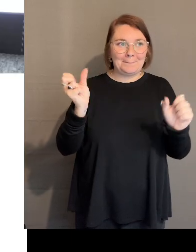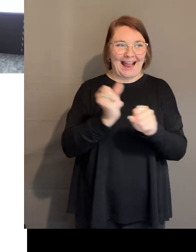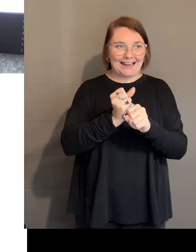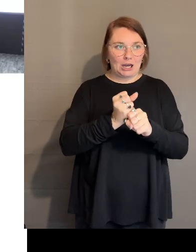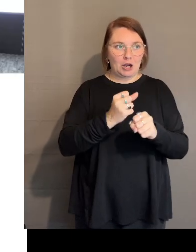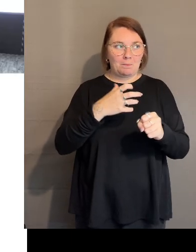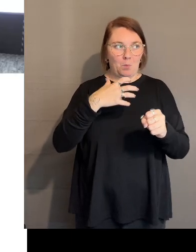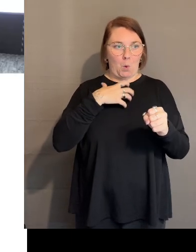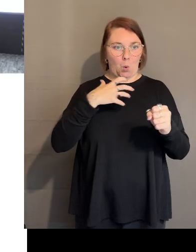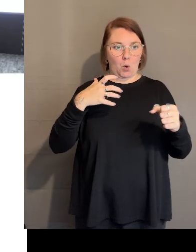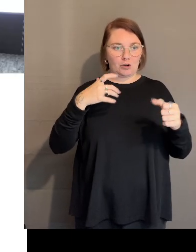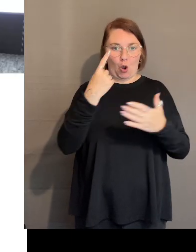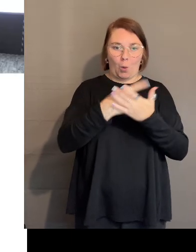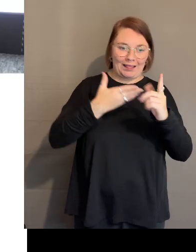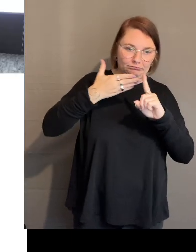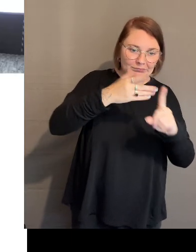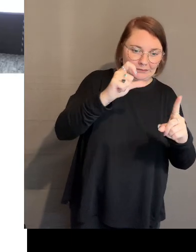Draw the conclusion a bit further.